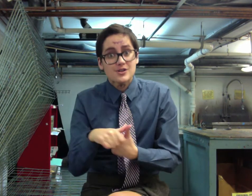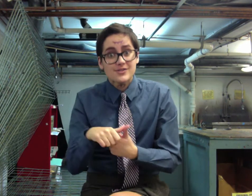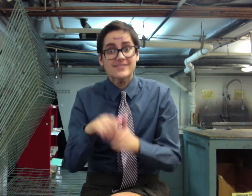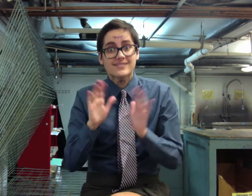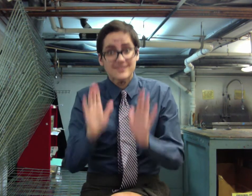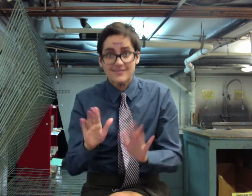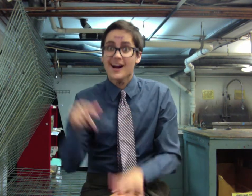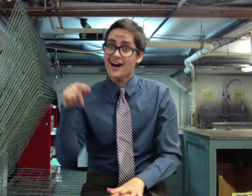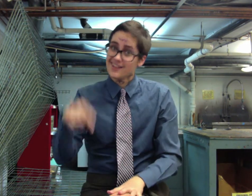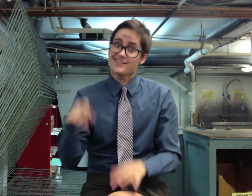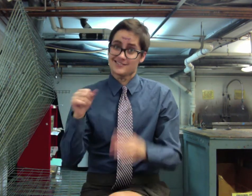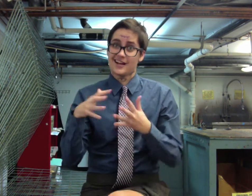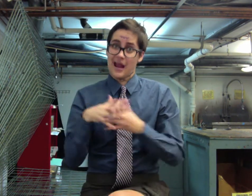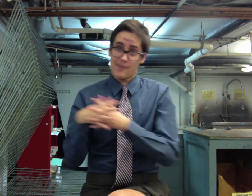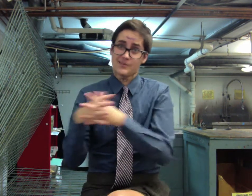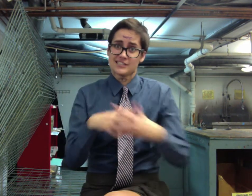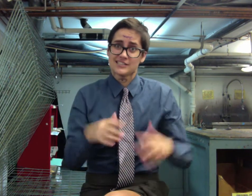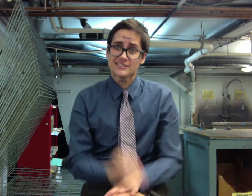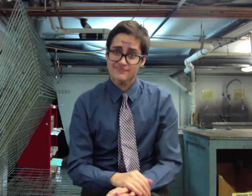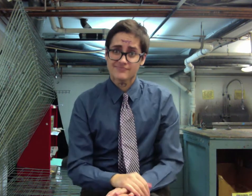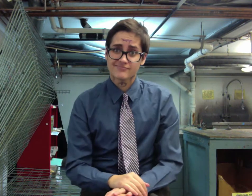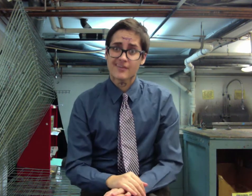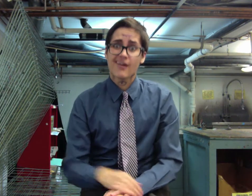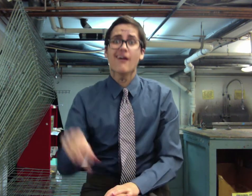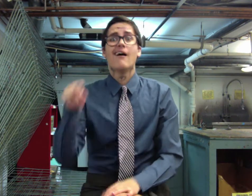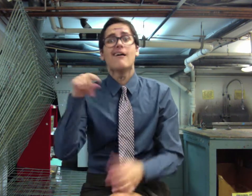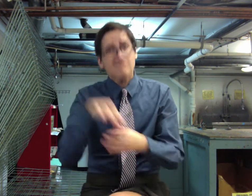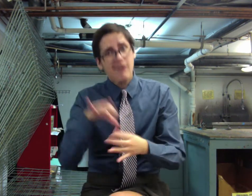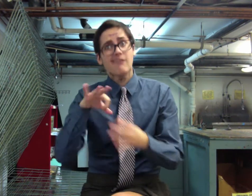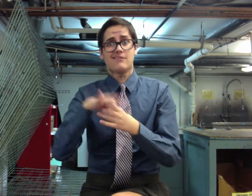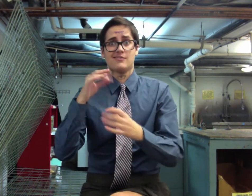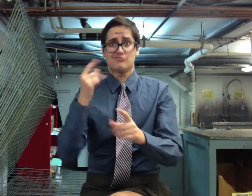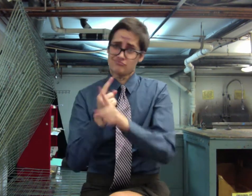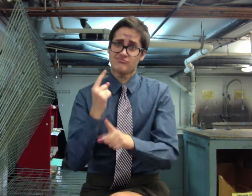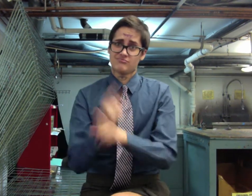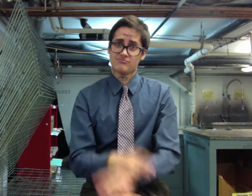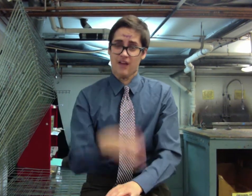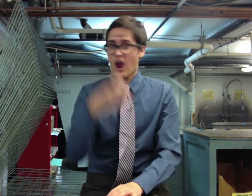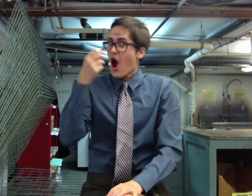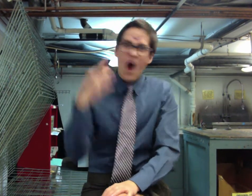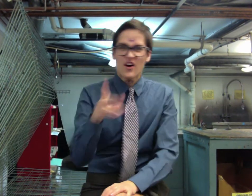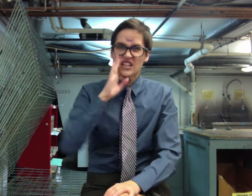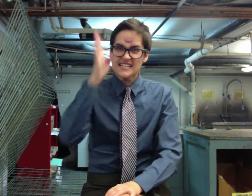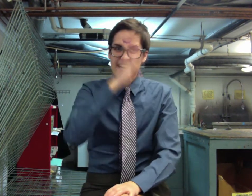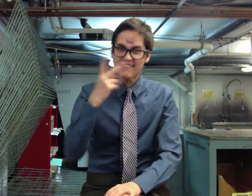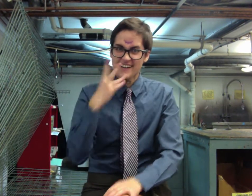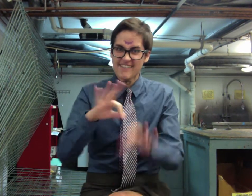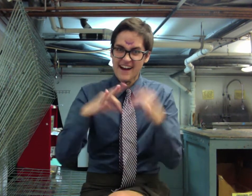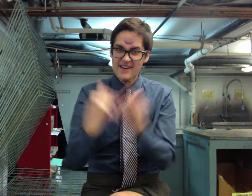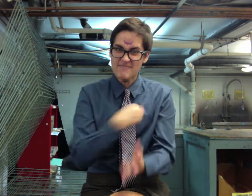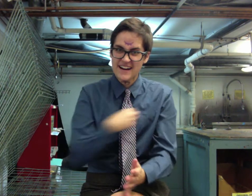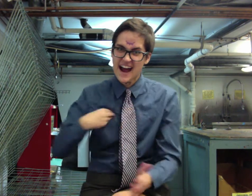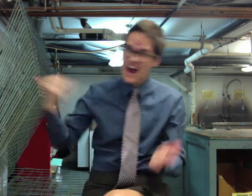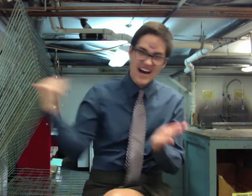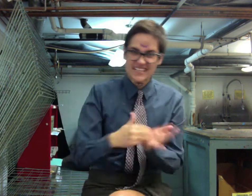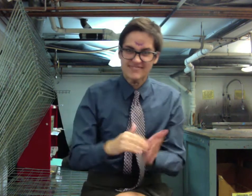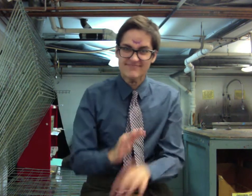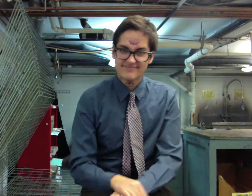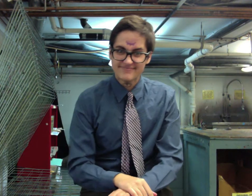this is America! Vote correctly, or never see your loved ones again.